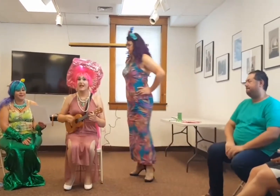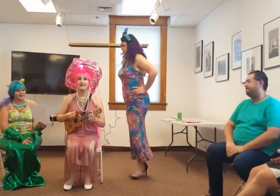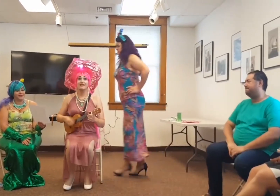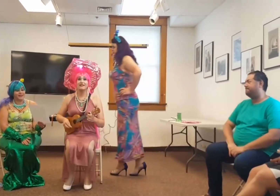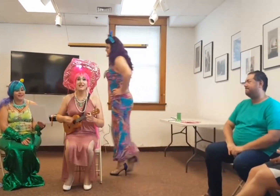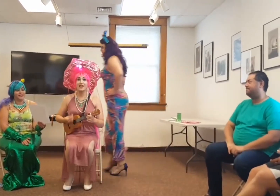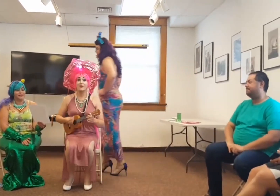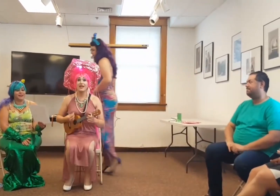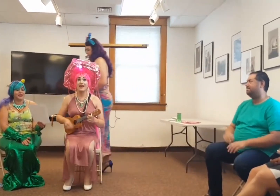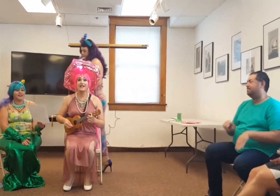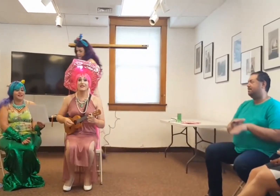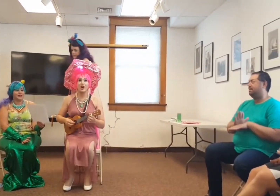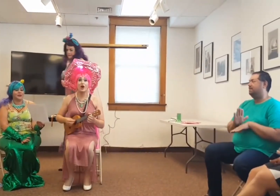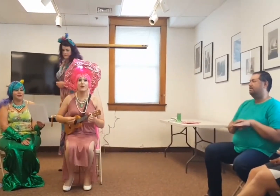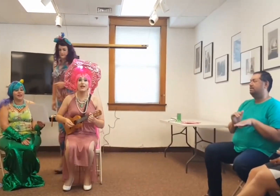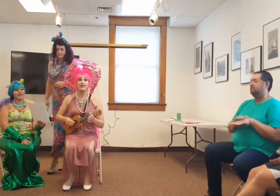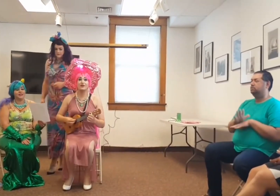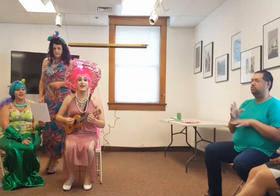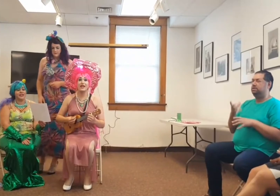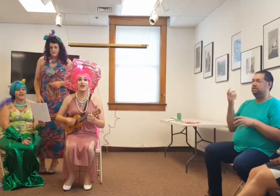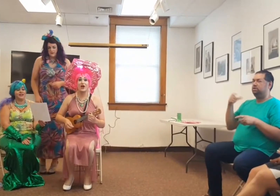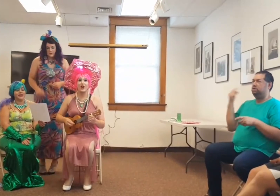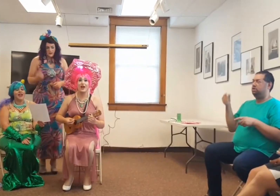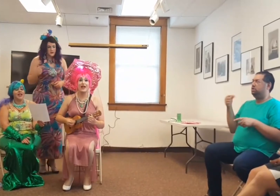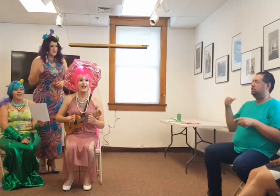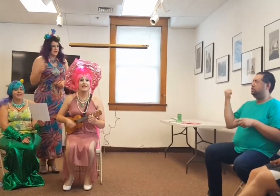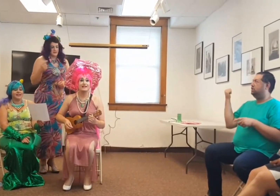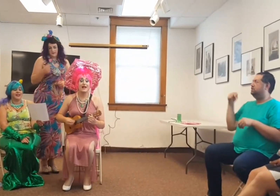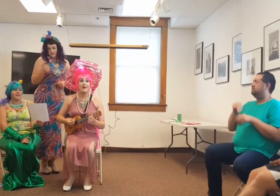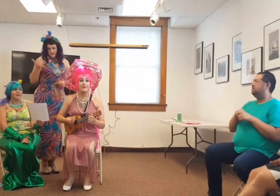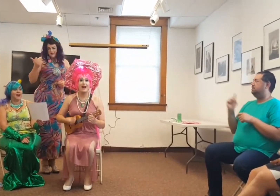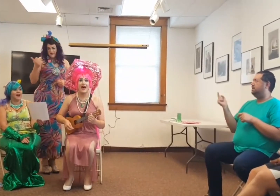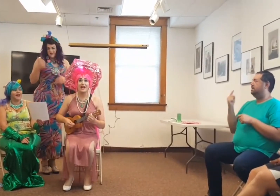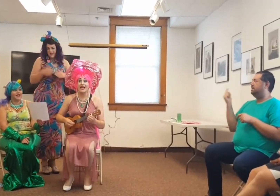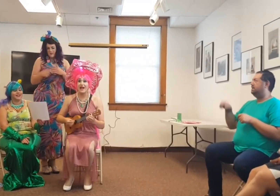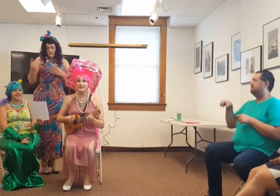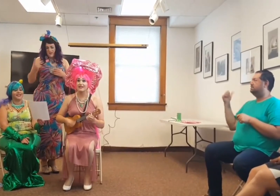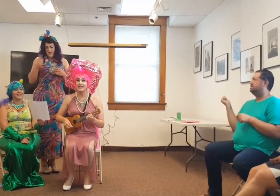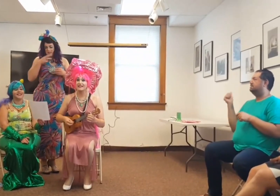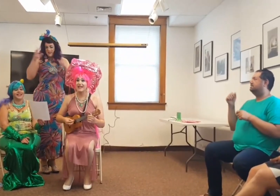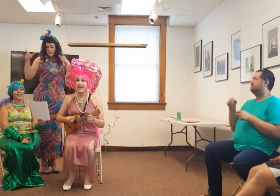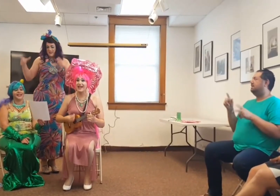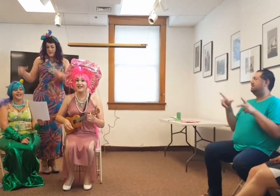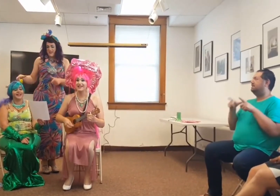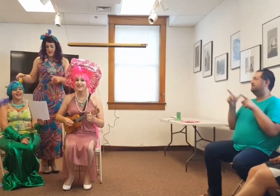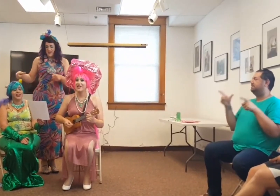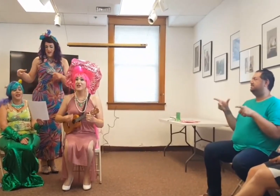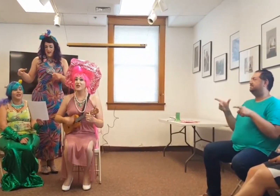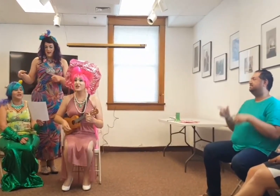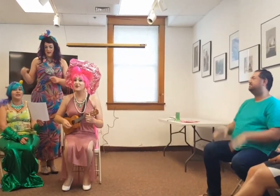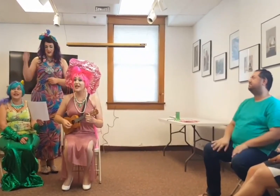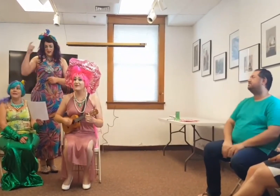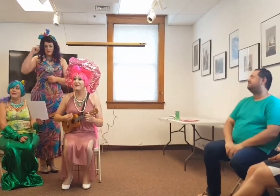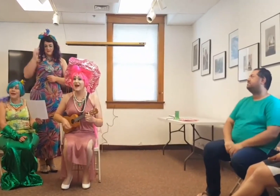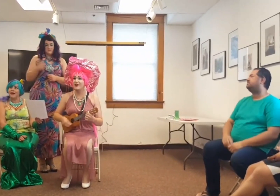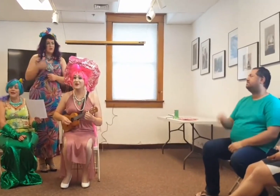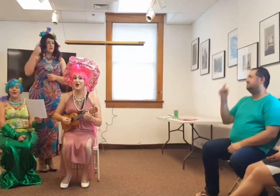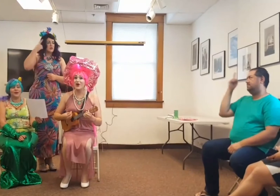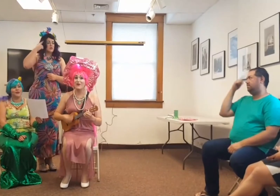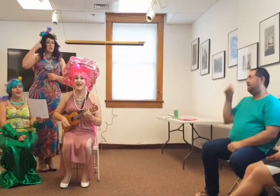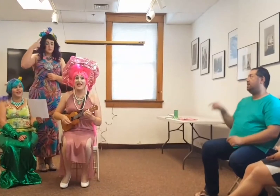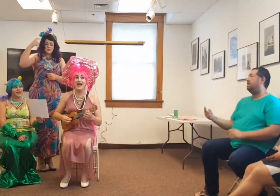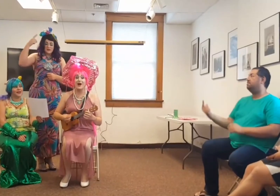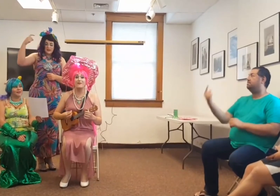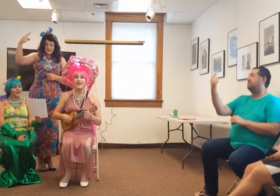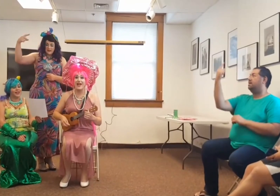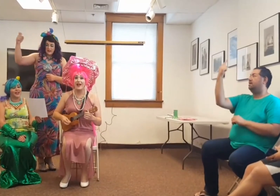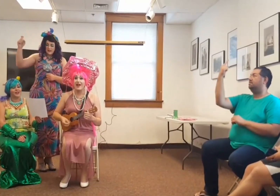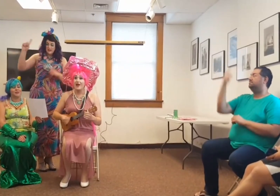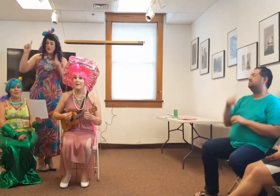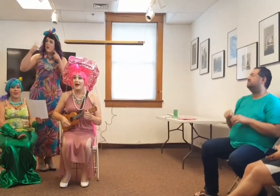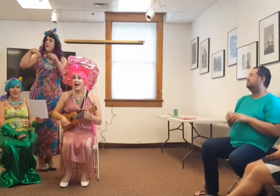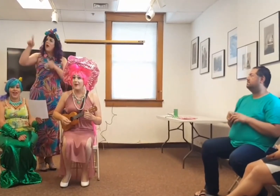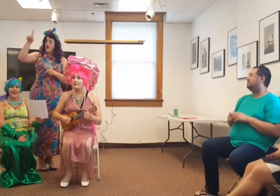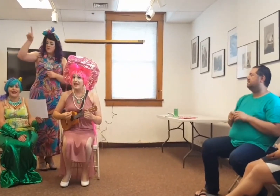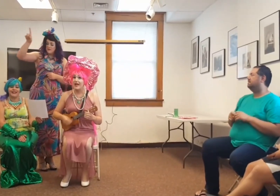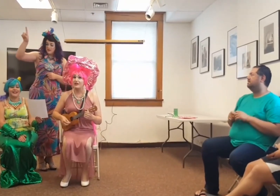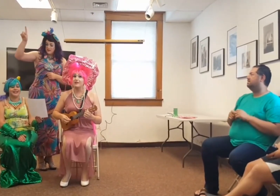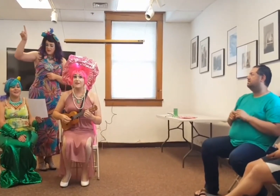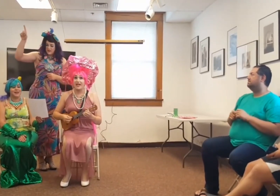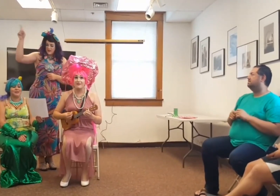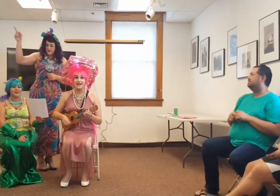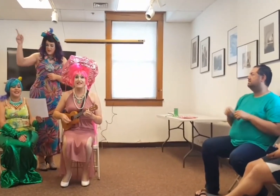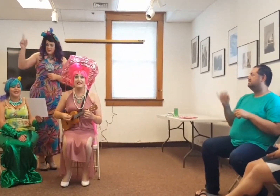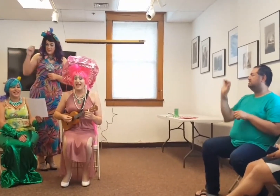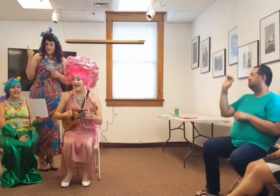The seaweed is always greener in somebody else's lake. You dream about going up there, but up there's a big mistake.